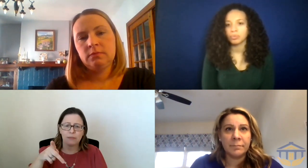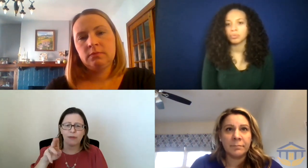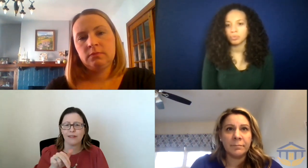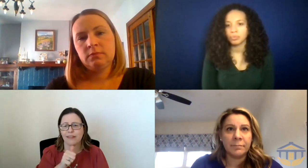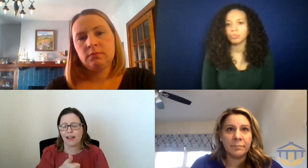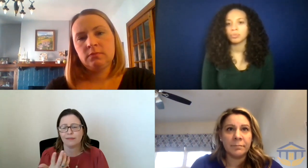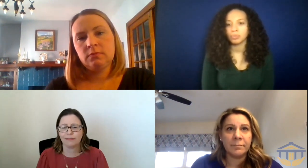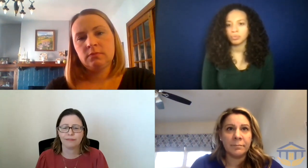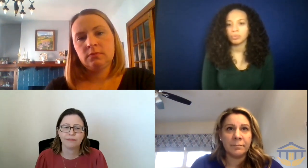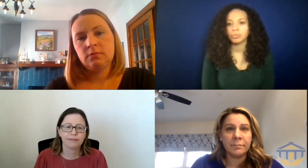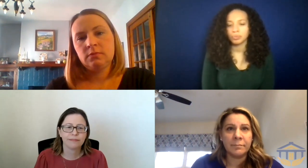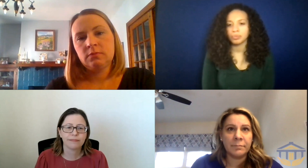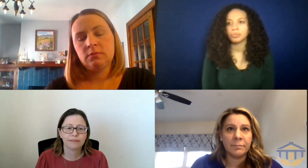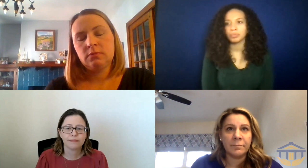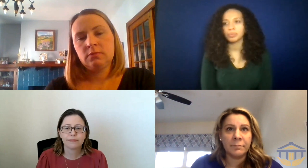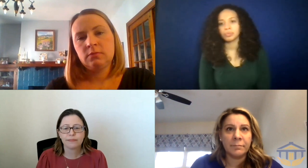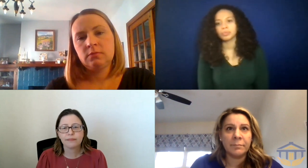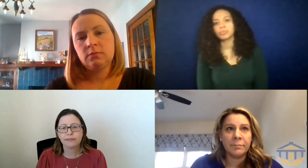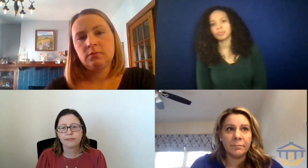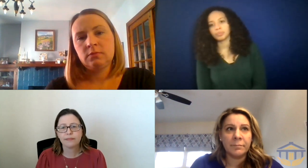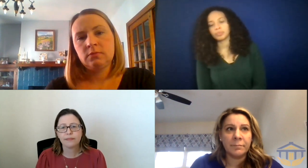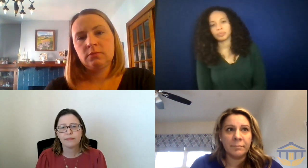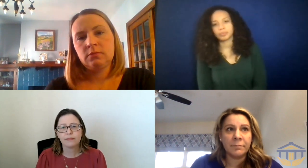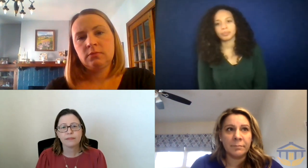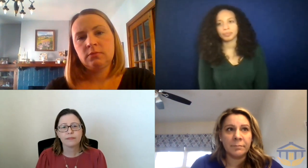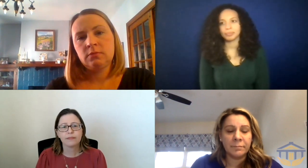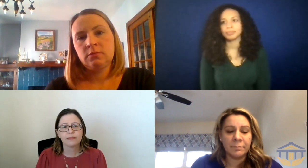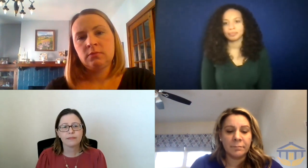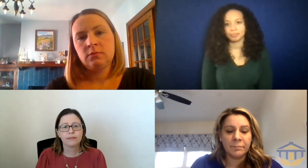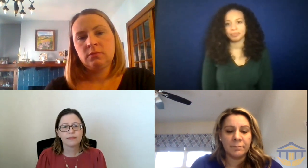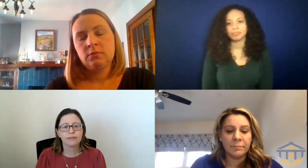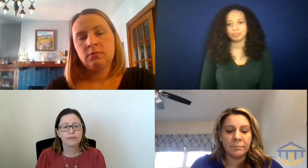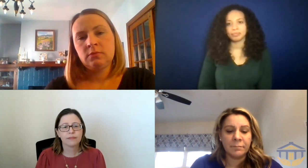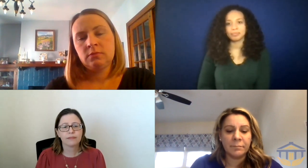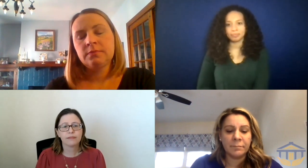those are some disputes that we see whether or not a child can even have an IEP or not.